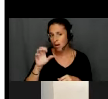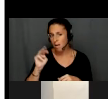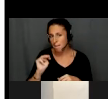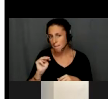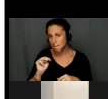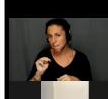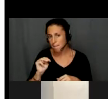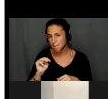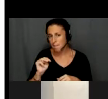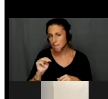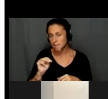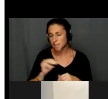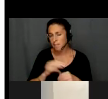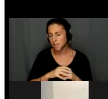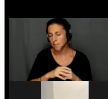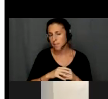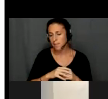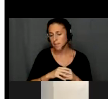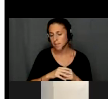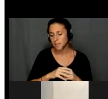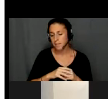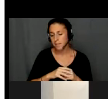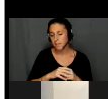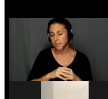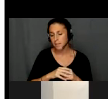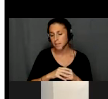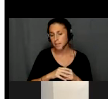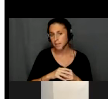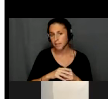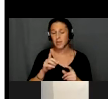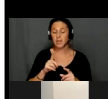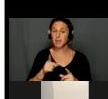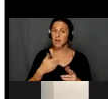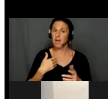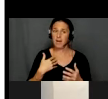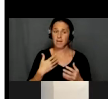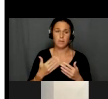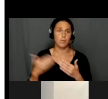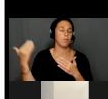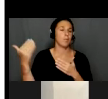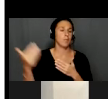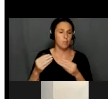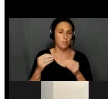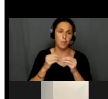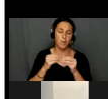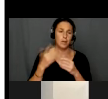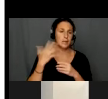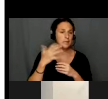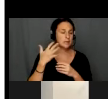heat. And we have worked in several places, and it's really hot.